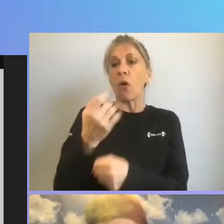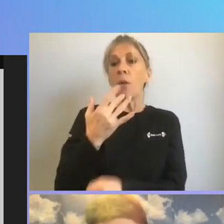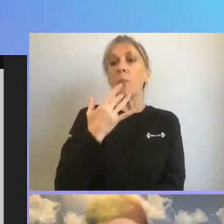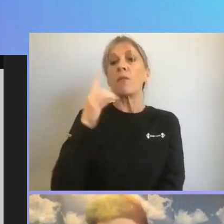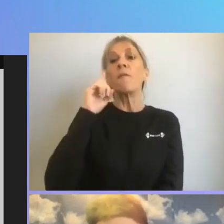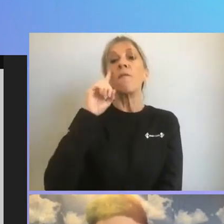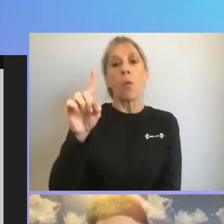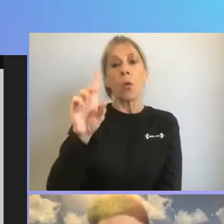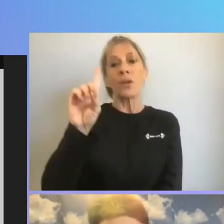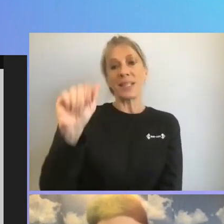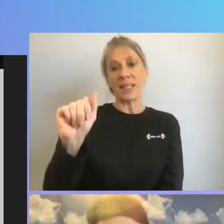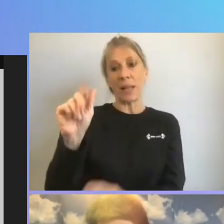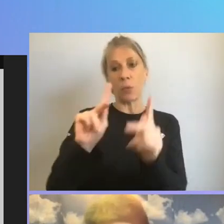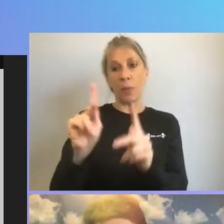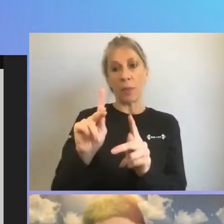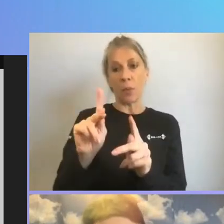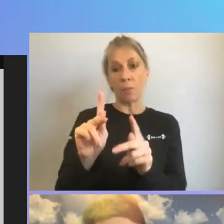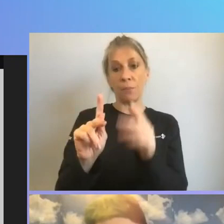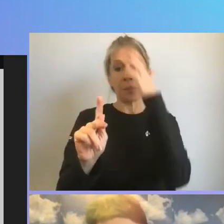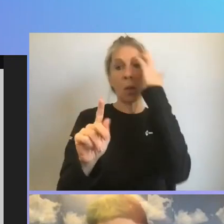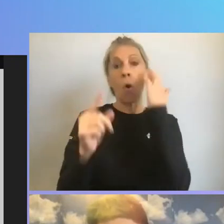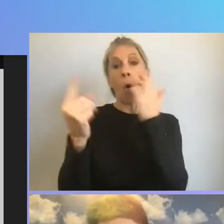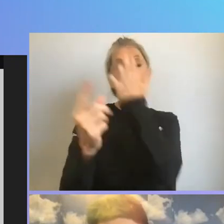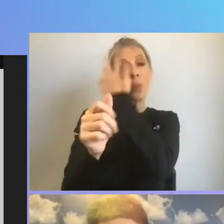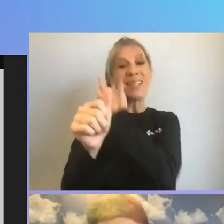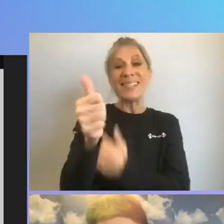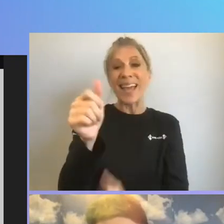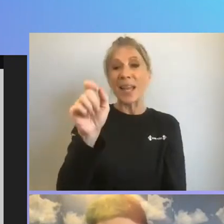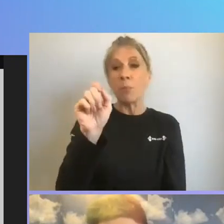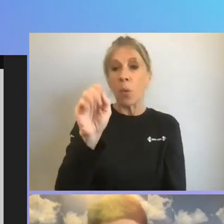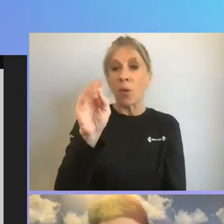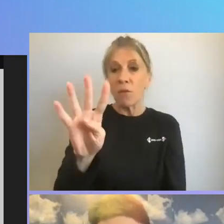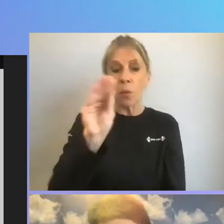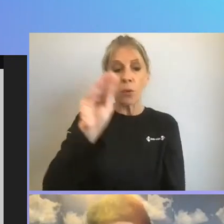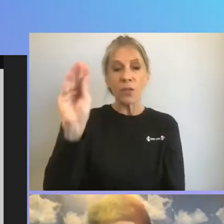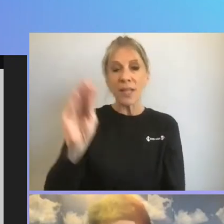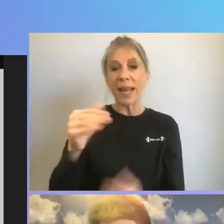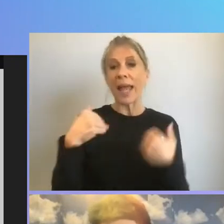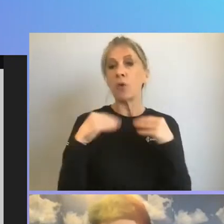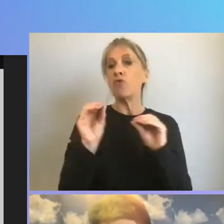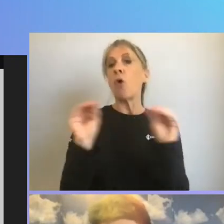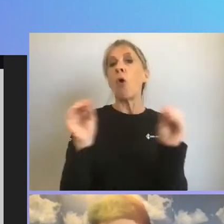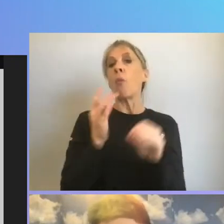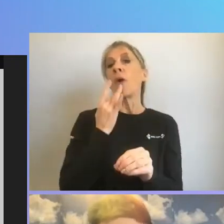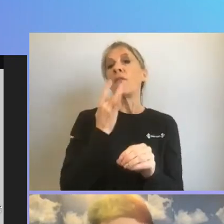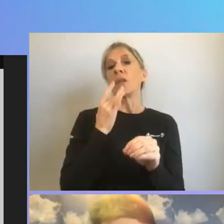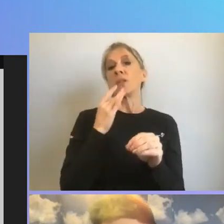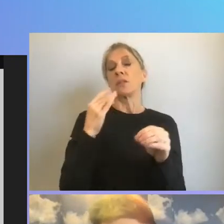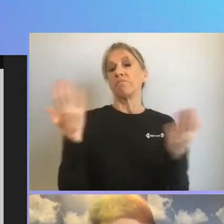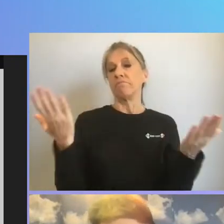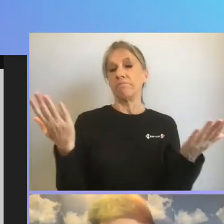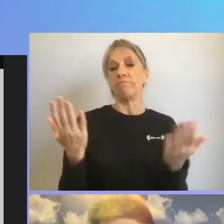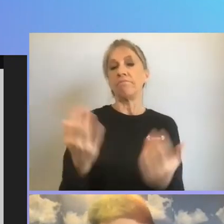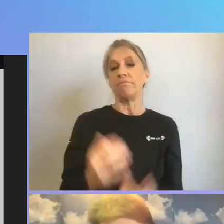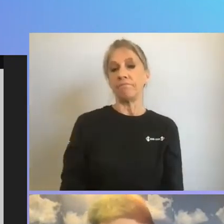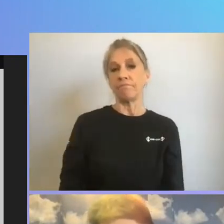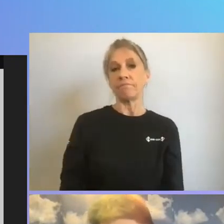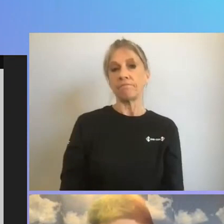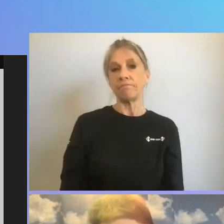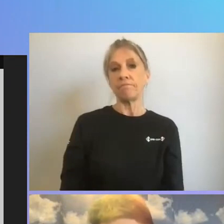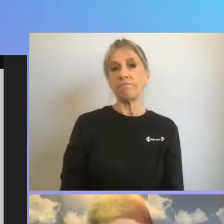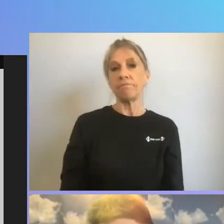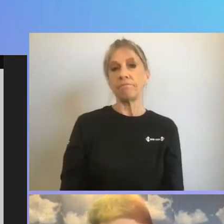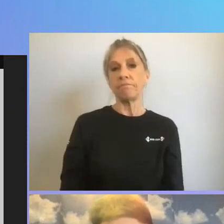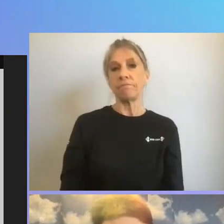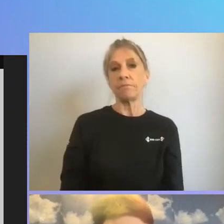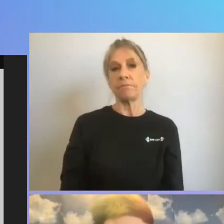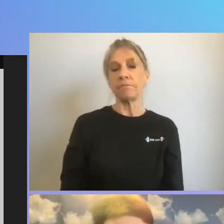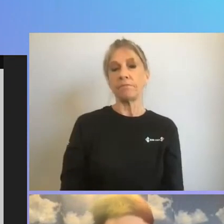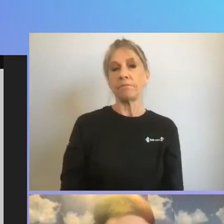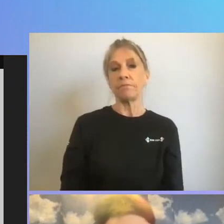people, and only. 10.4% had no